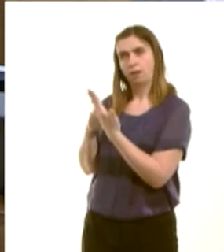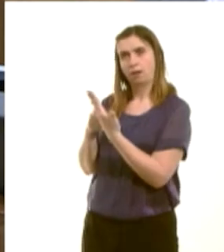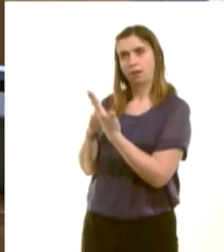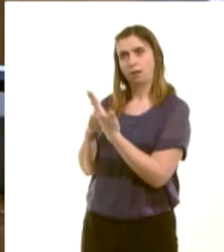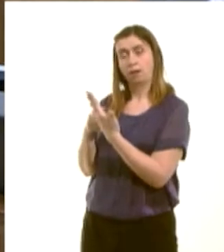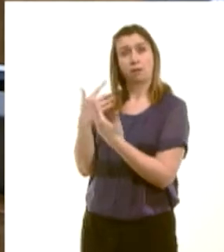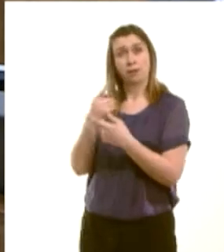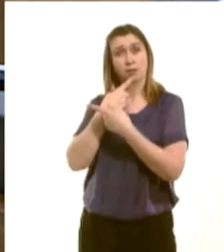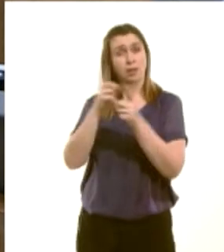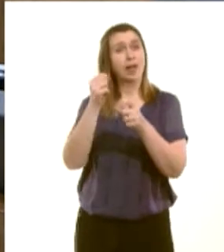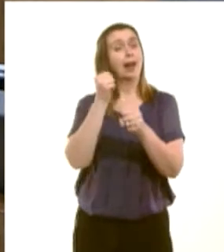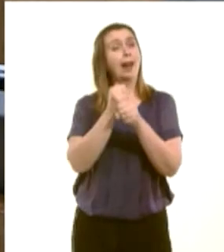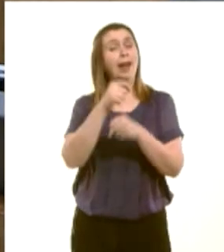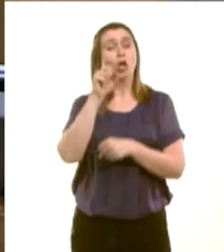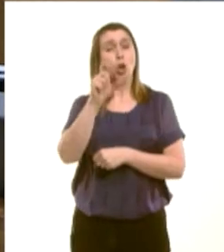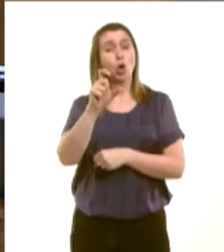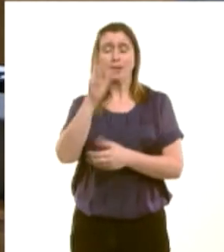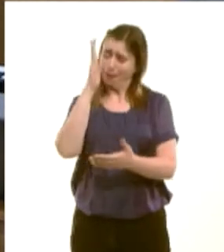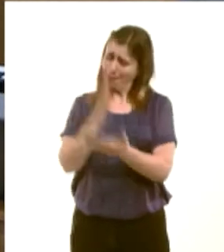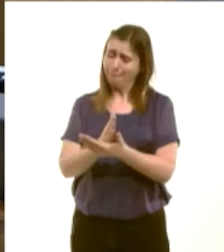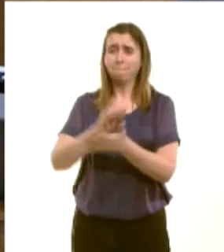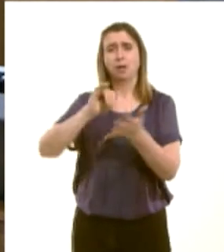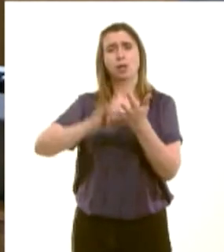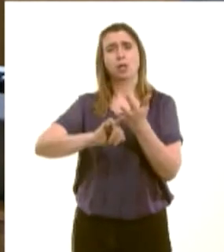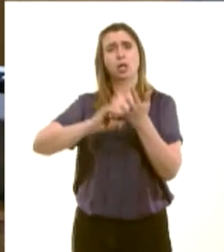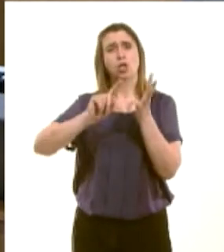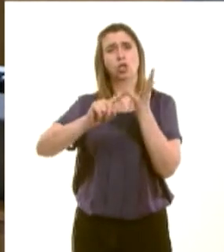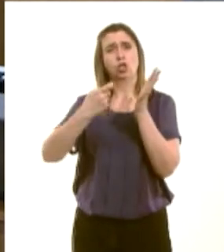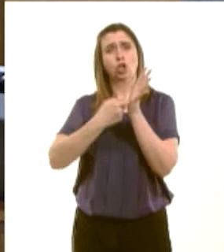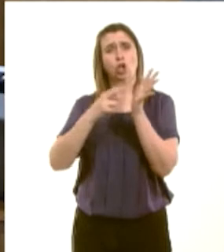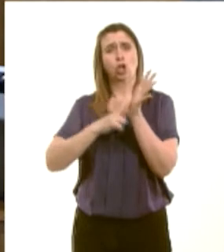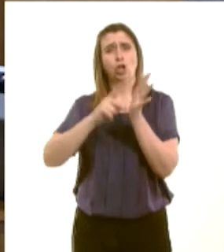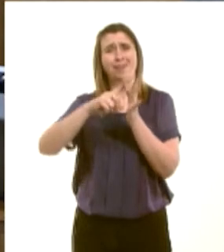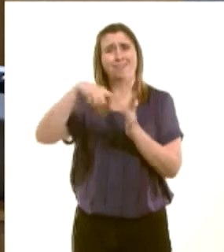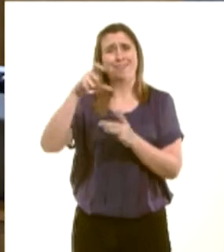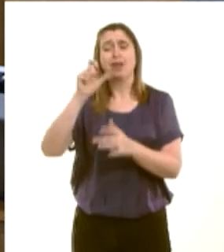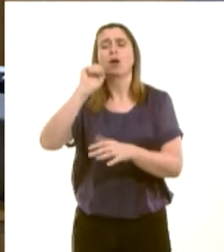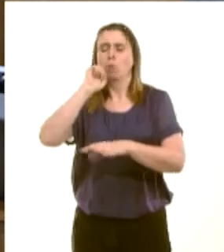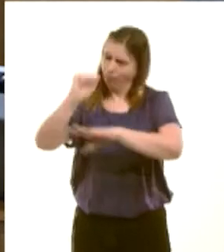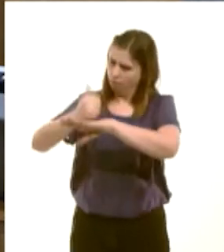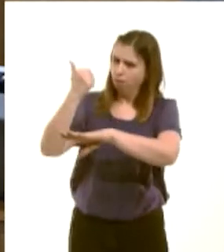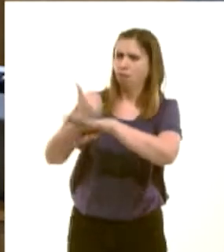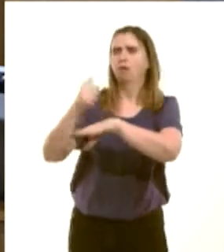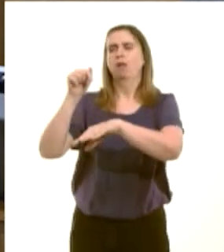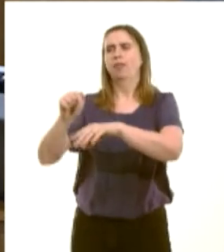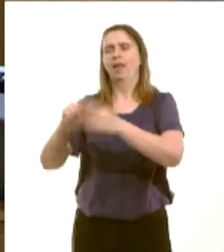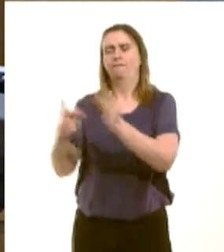that the Glan Clwyd site will be the site for the sub-regional neonatal intensive care centre. That can only be of assistance to people living in that area. Itís a very specialised